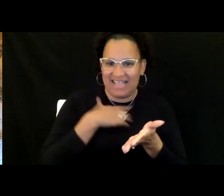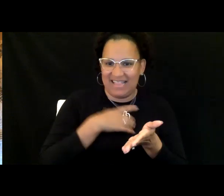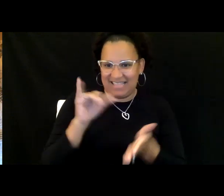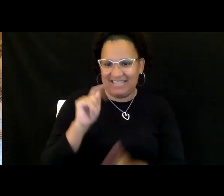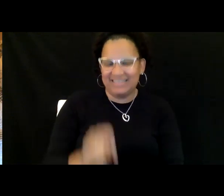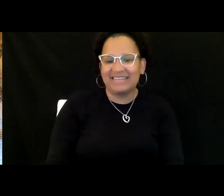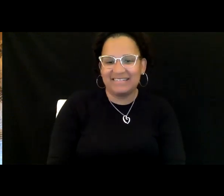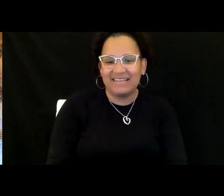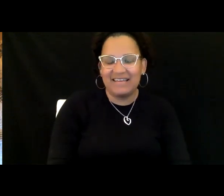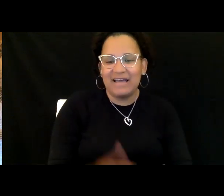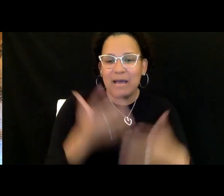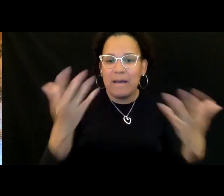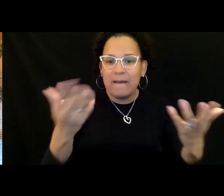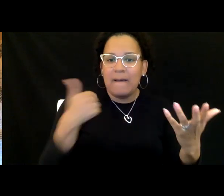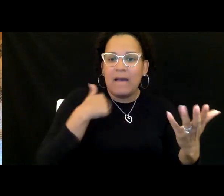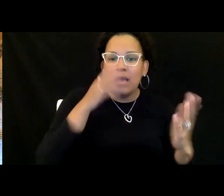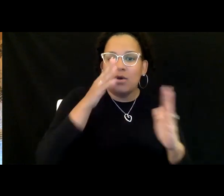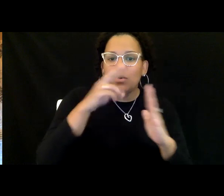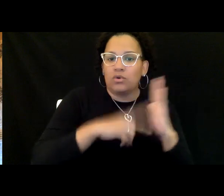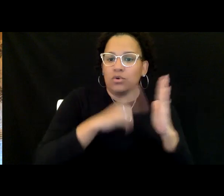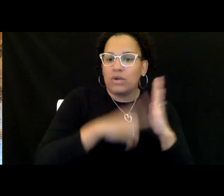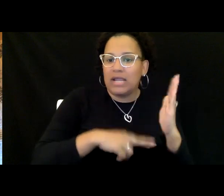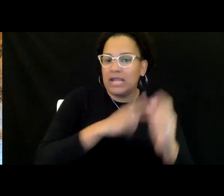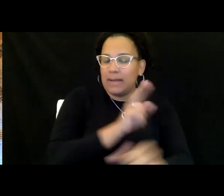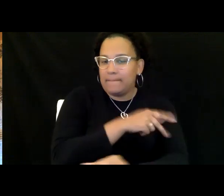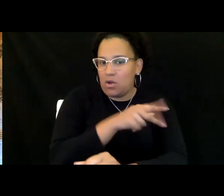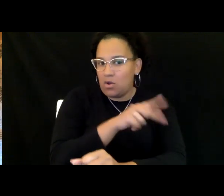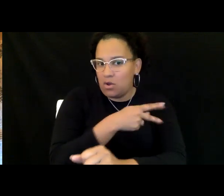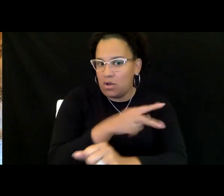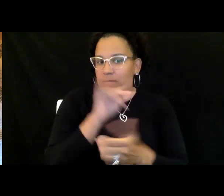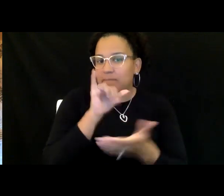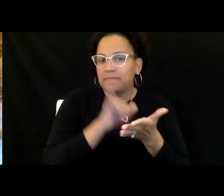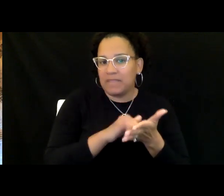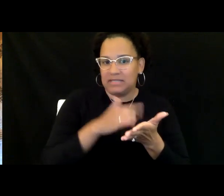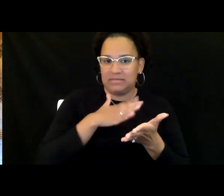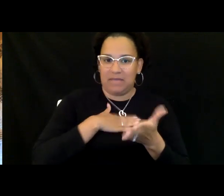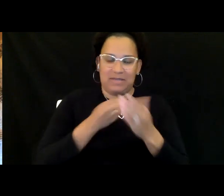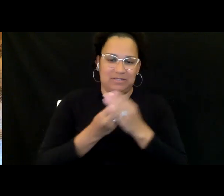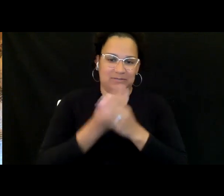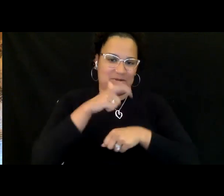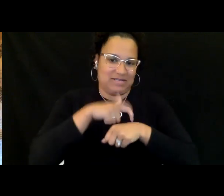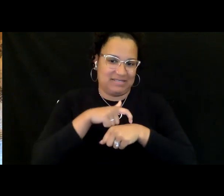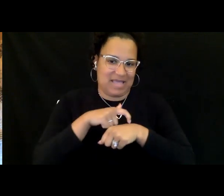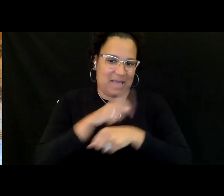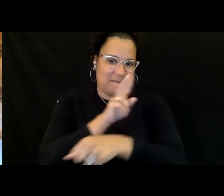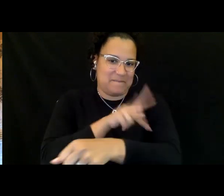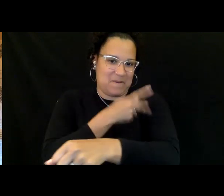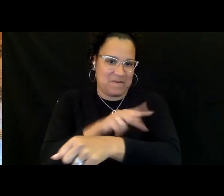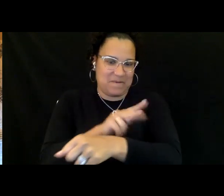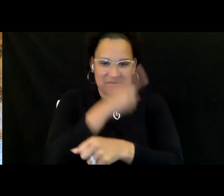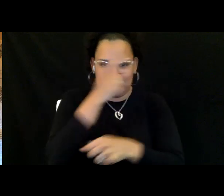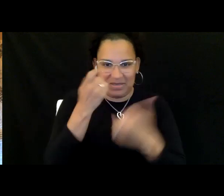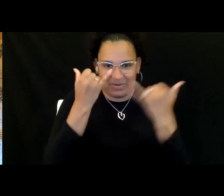Liv Mammone: And i'm going to read a poem That is my springtime home because it is currently springtime.